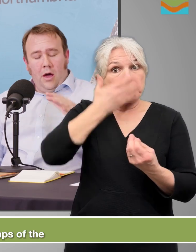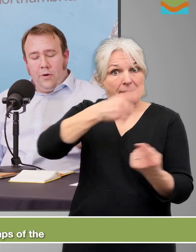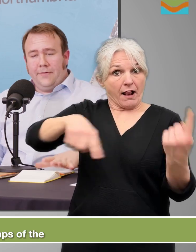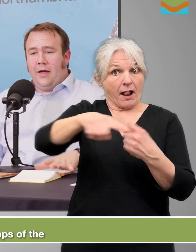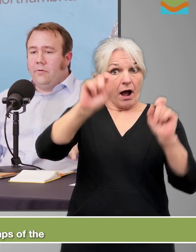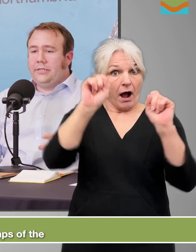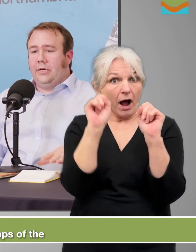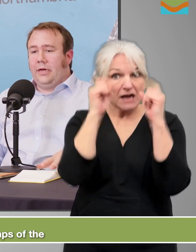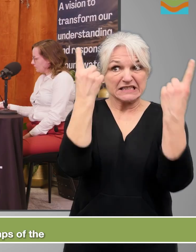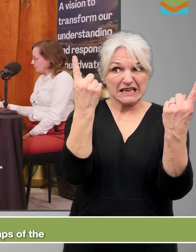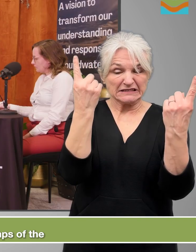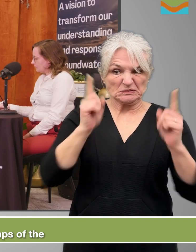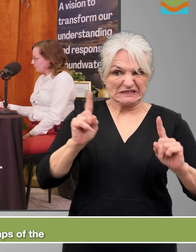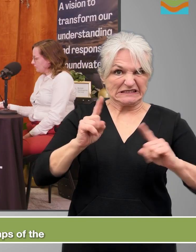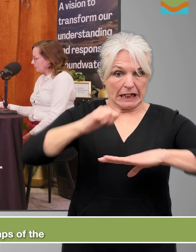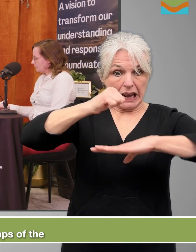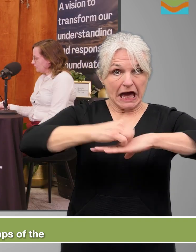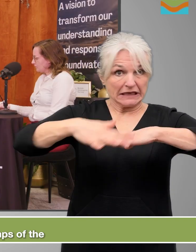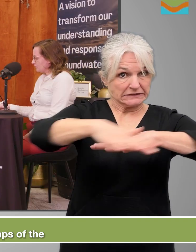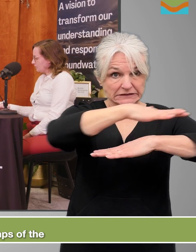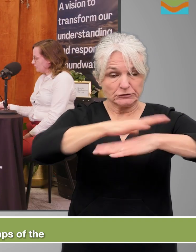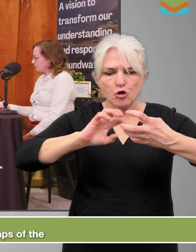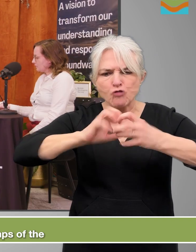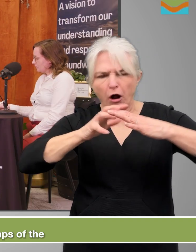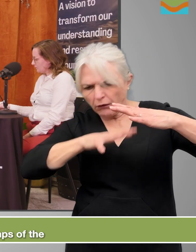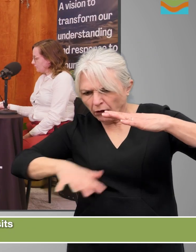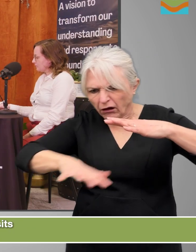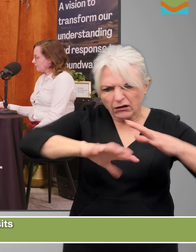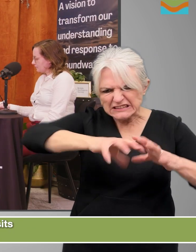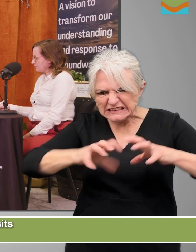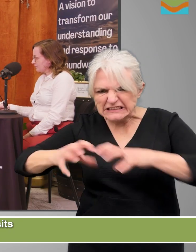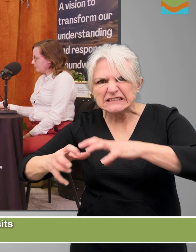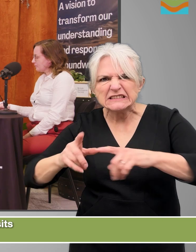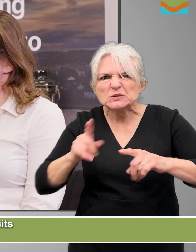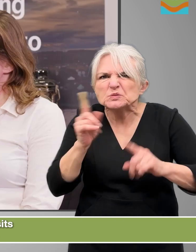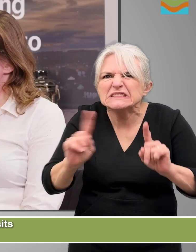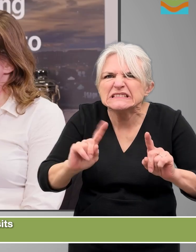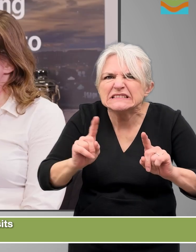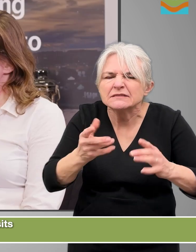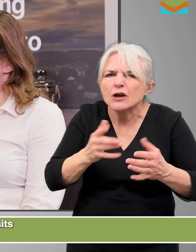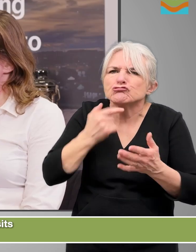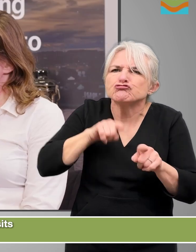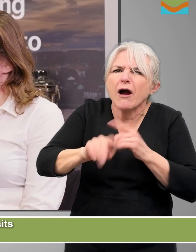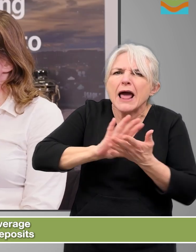We've now recently delivered maps of the complicated glacial deposits we have in Newcastle.